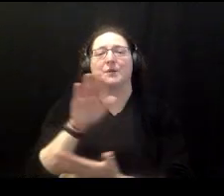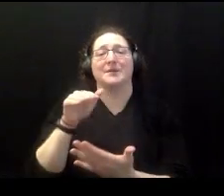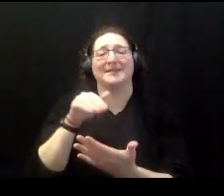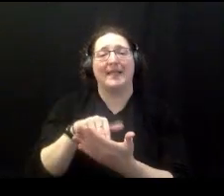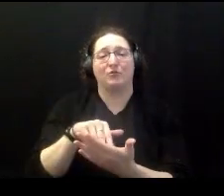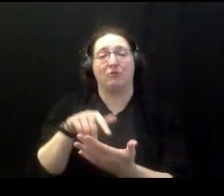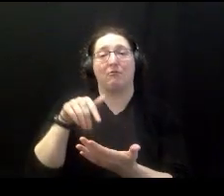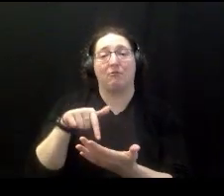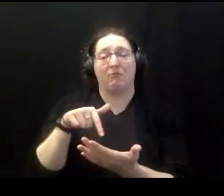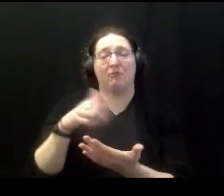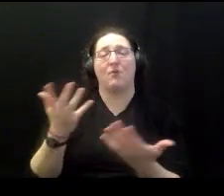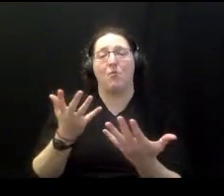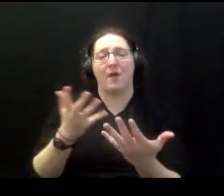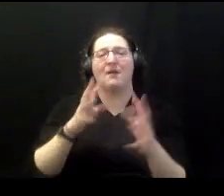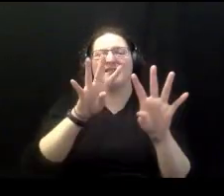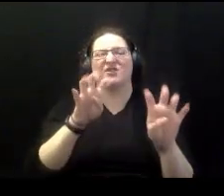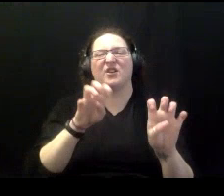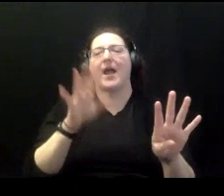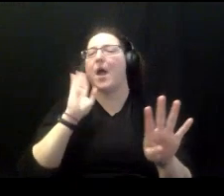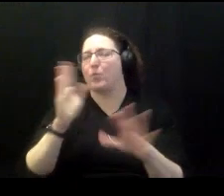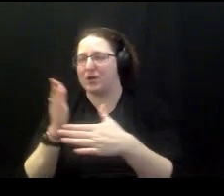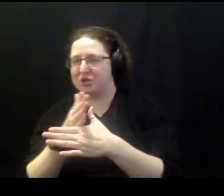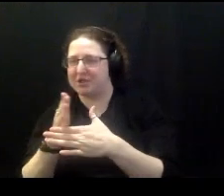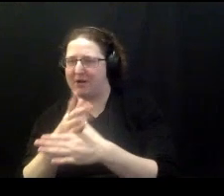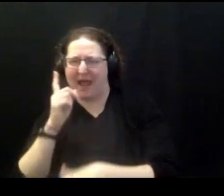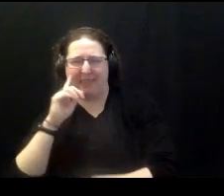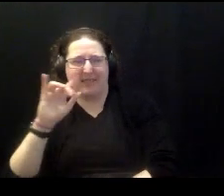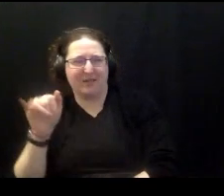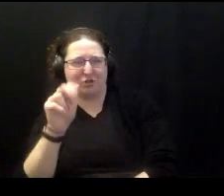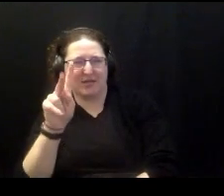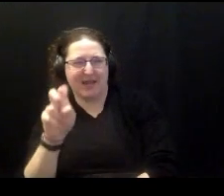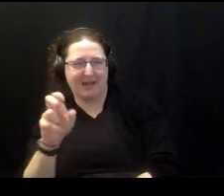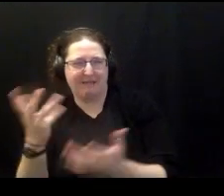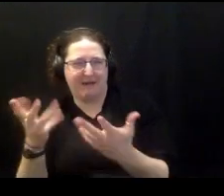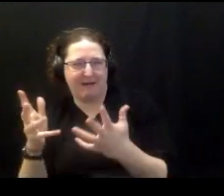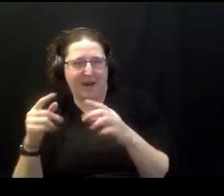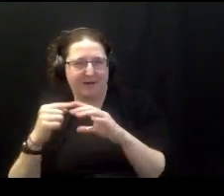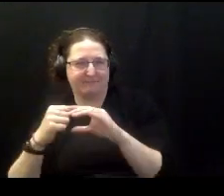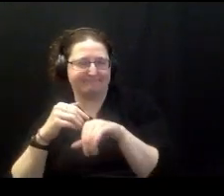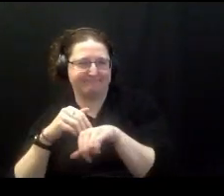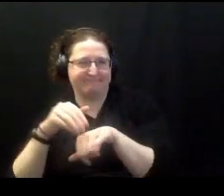that we uh intend to share with you. I believe that Jake has already put a link in the chat.